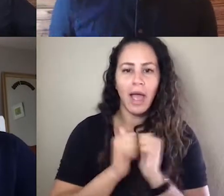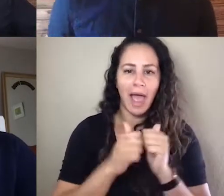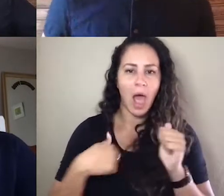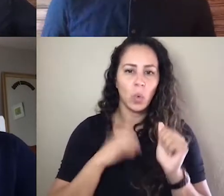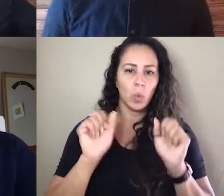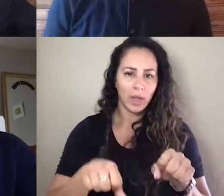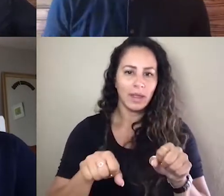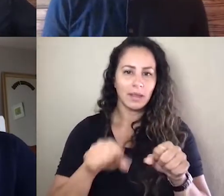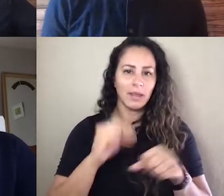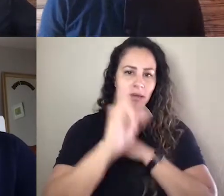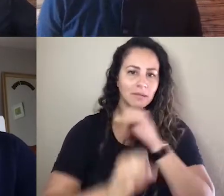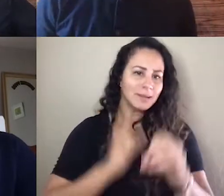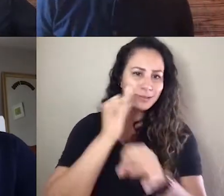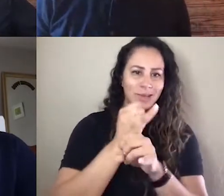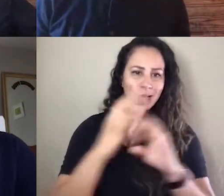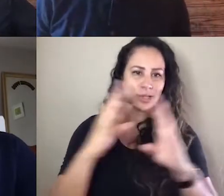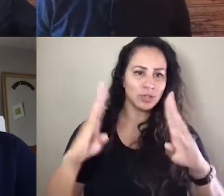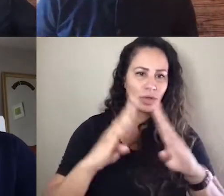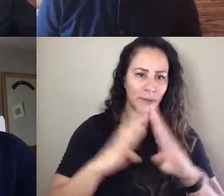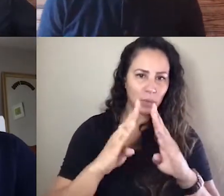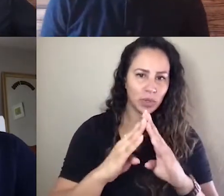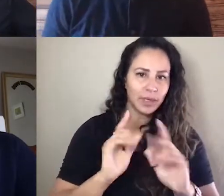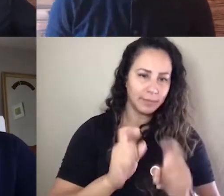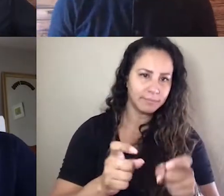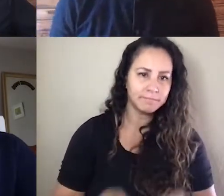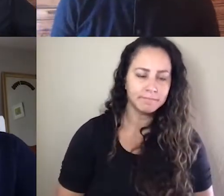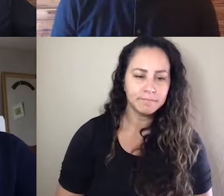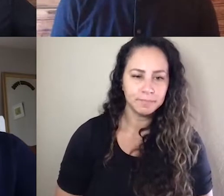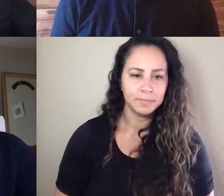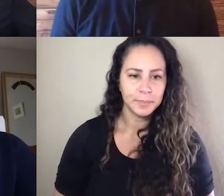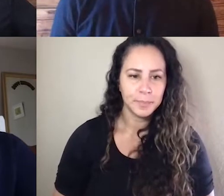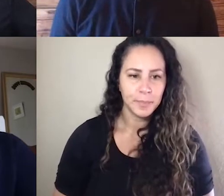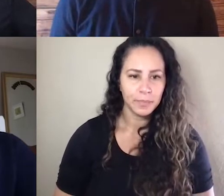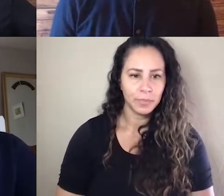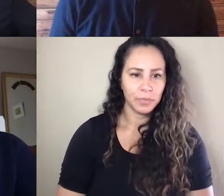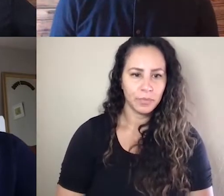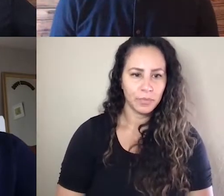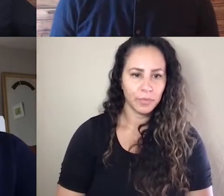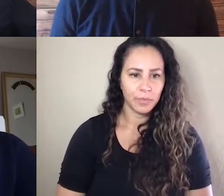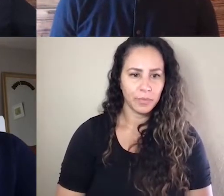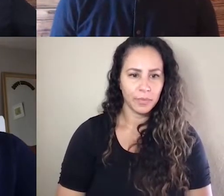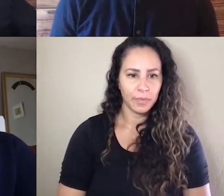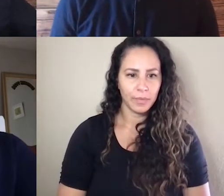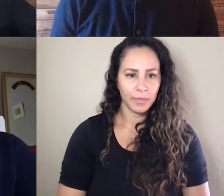INTERNATIONAL COMMUNITY.